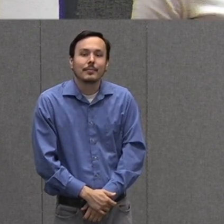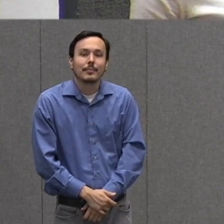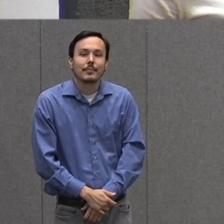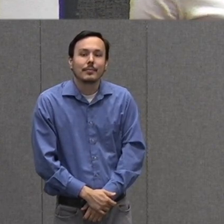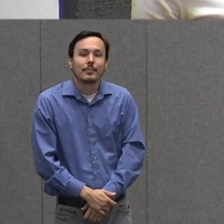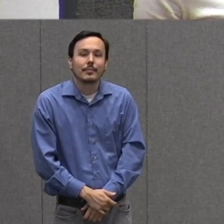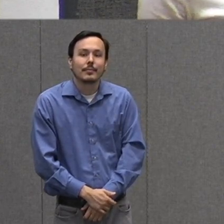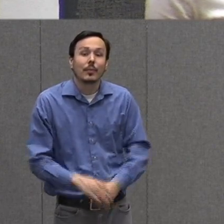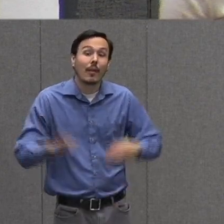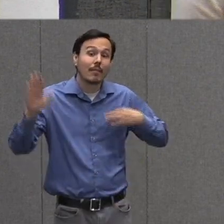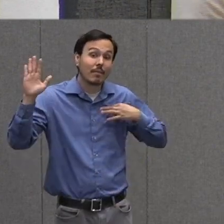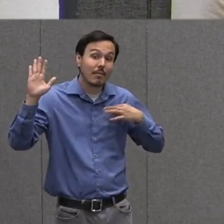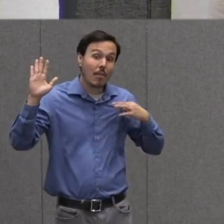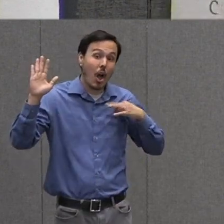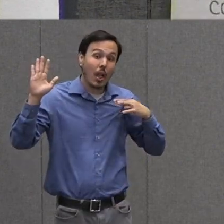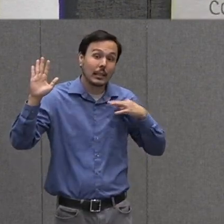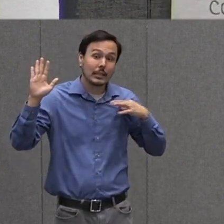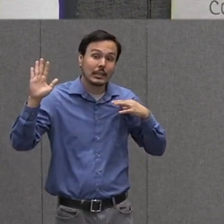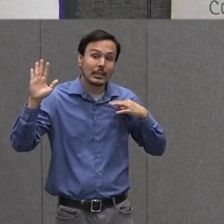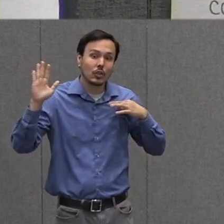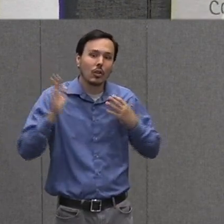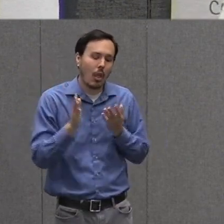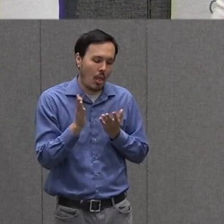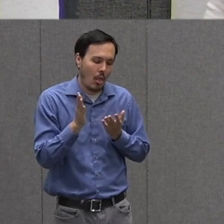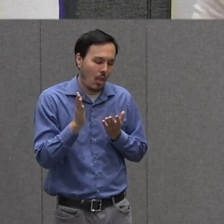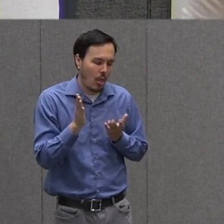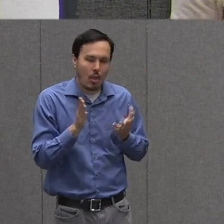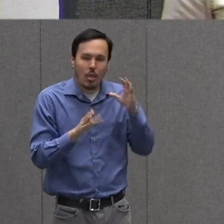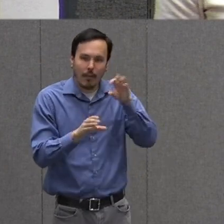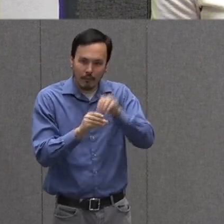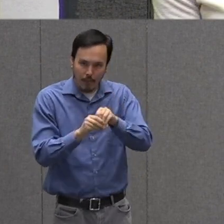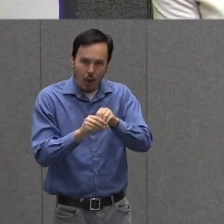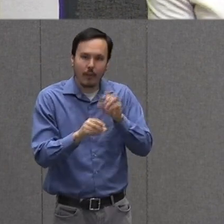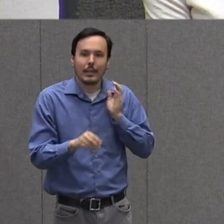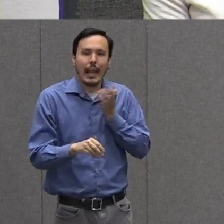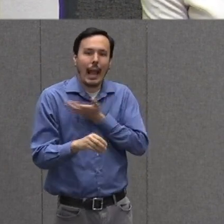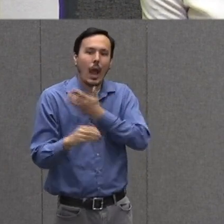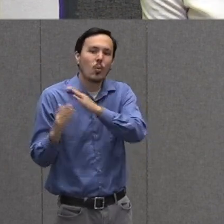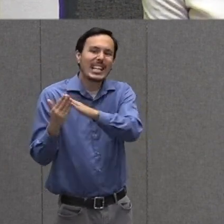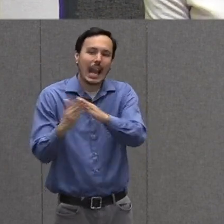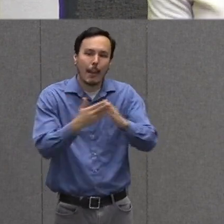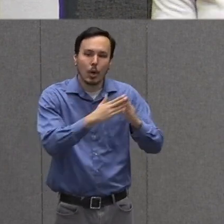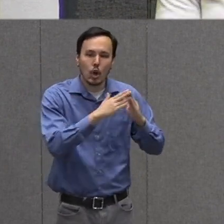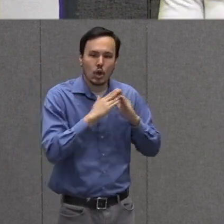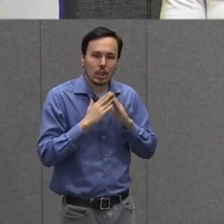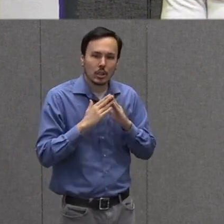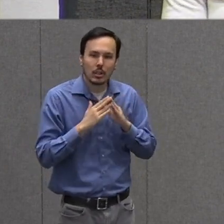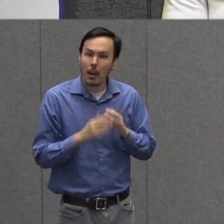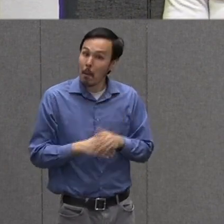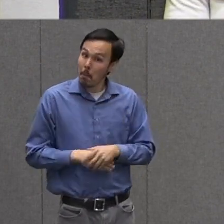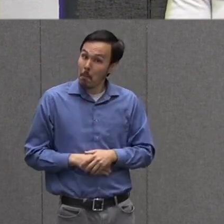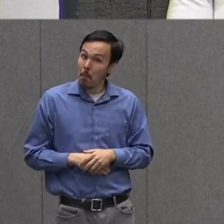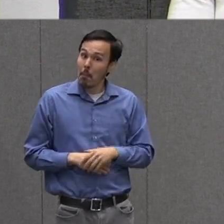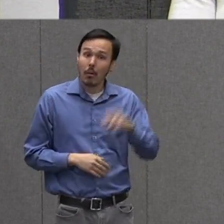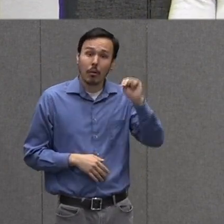Volunteers throughout our neighborhoods. Hmm, I wonder what a neighborhood is.